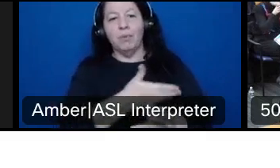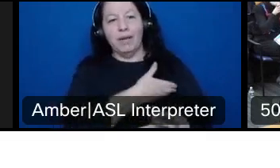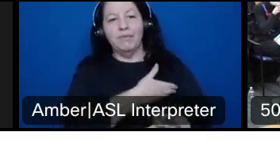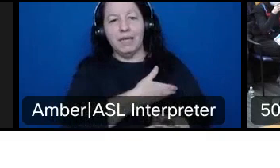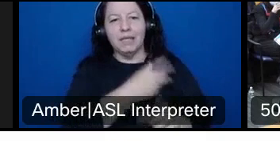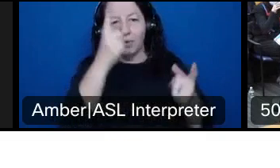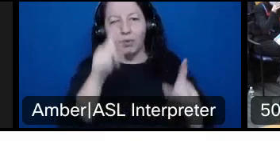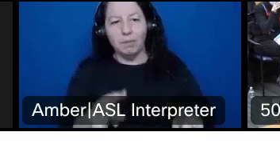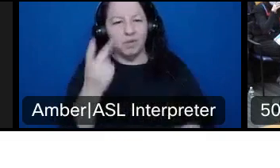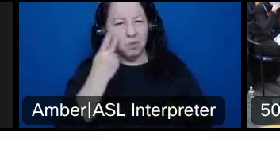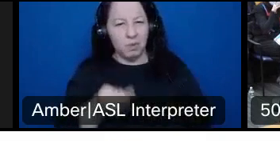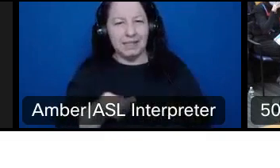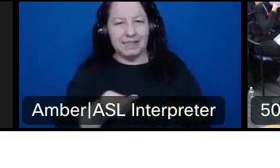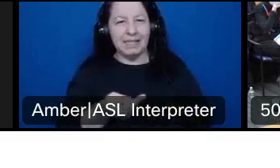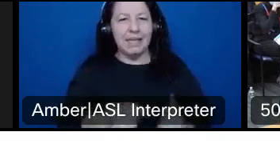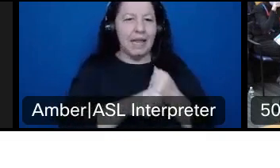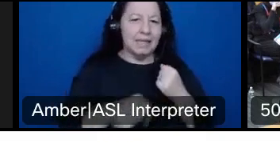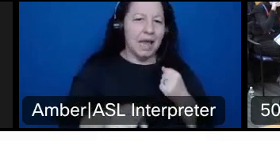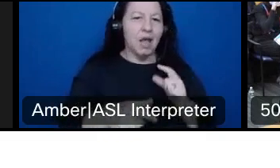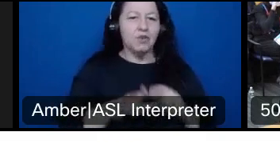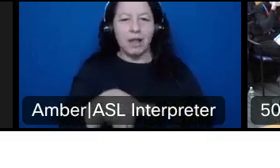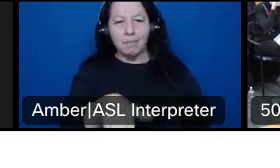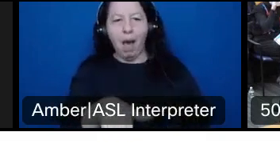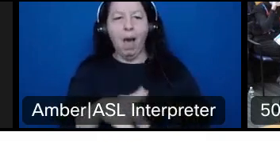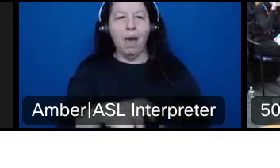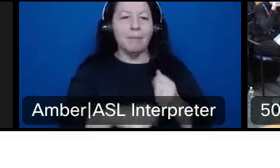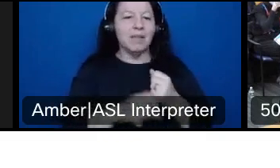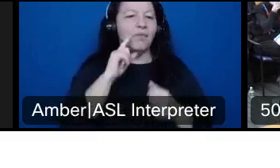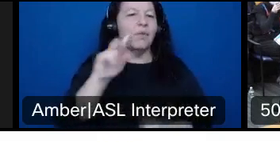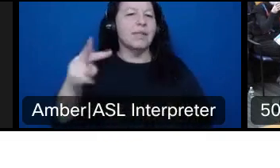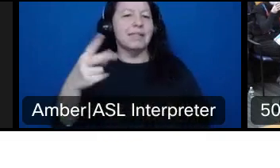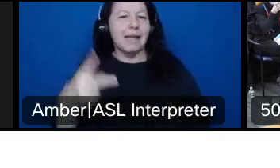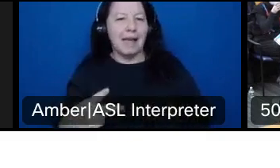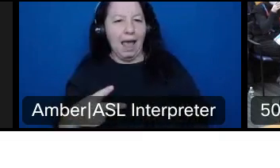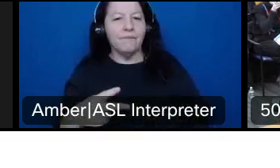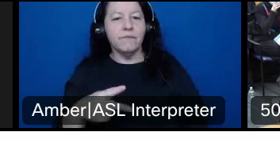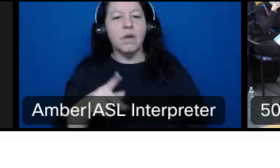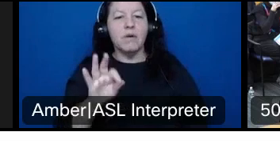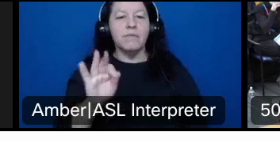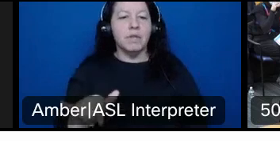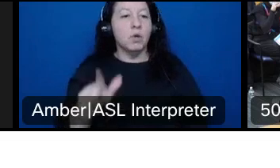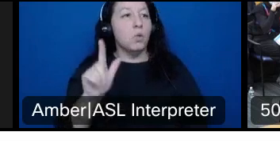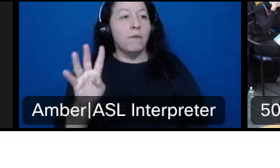Uh, you can see there the extension at the very bottom extension for the 2nd, half of 24, which runs.